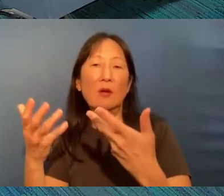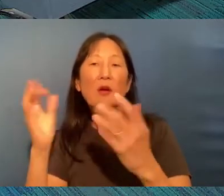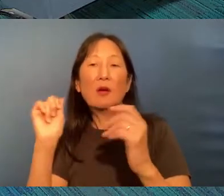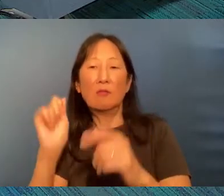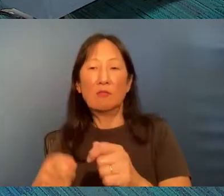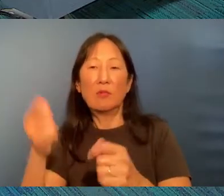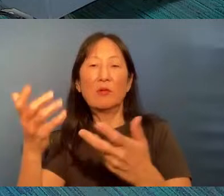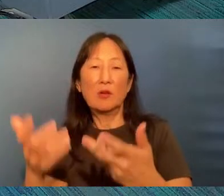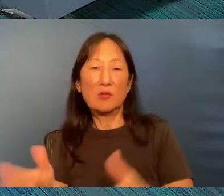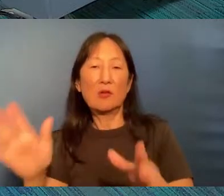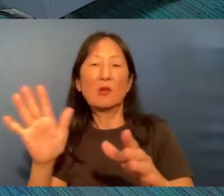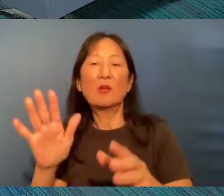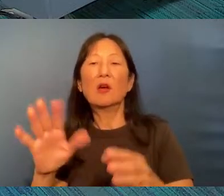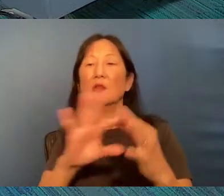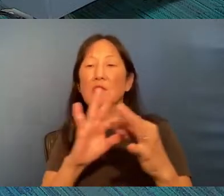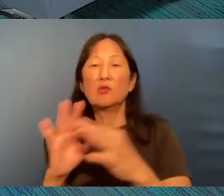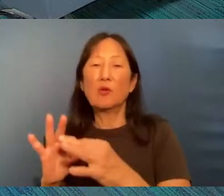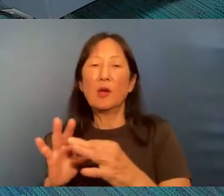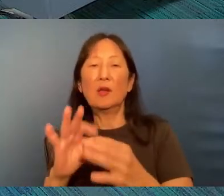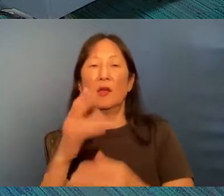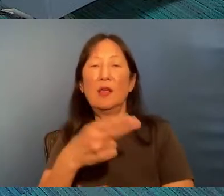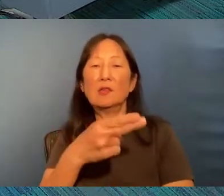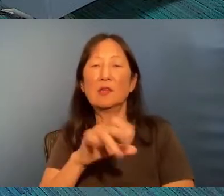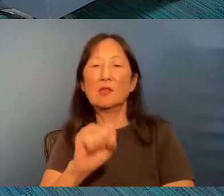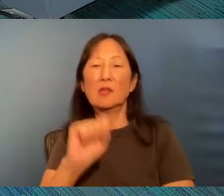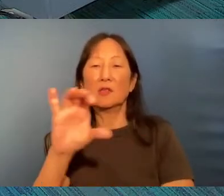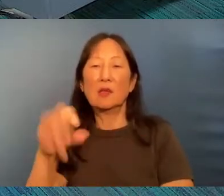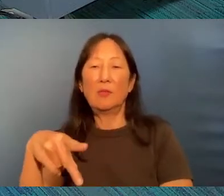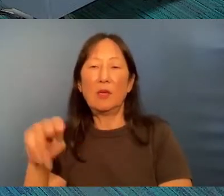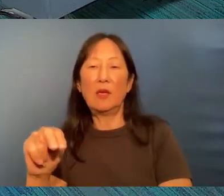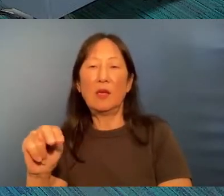H-H-S-C-P-N hearing. Thank you.